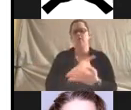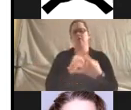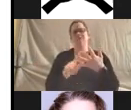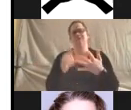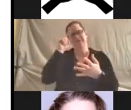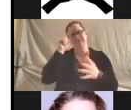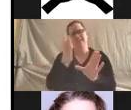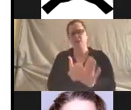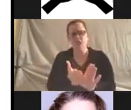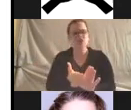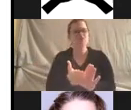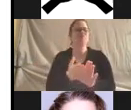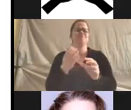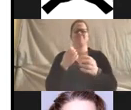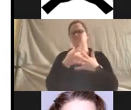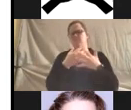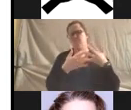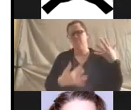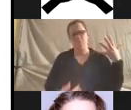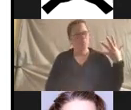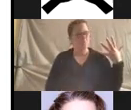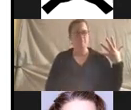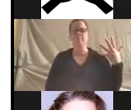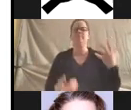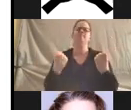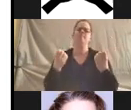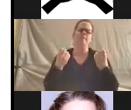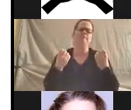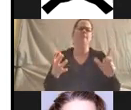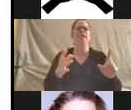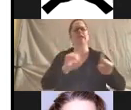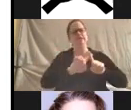so many different licensing boards.